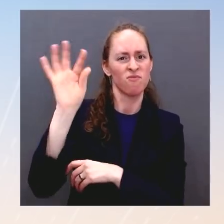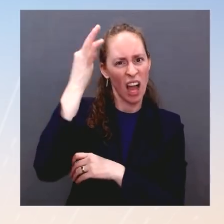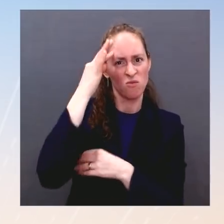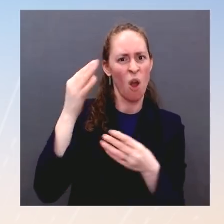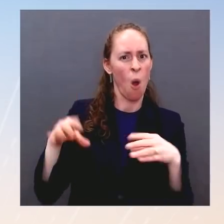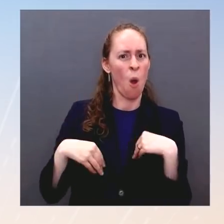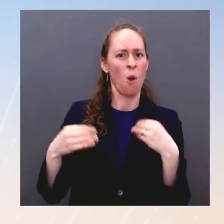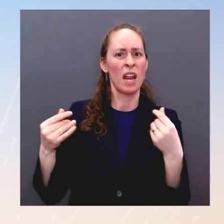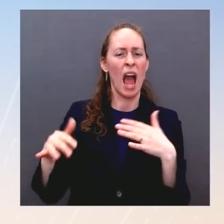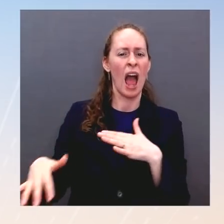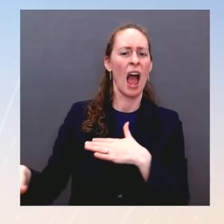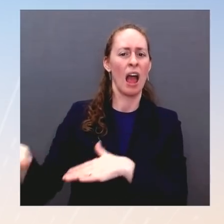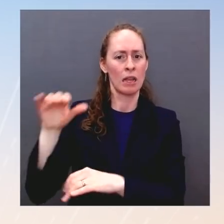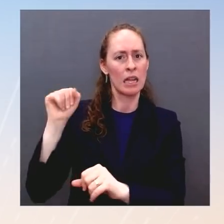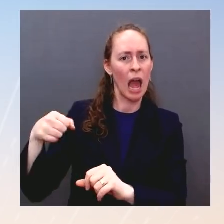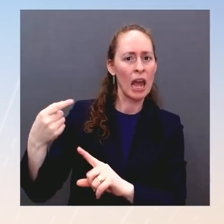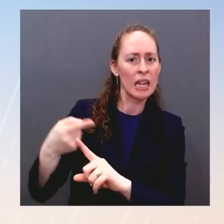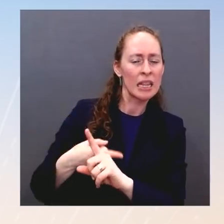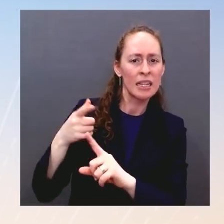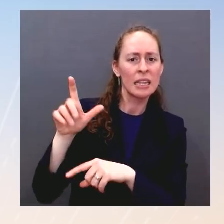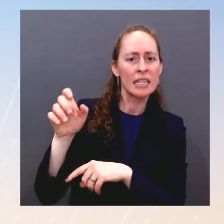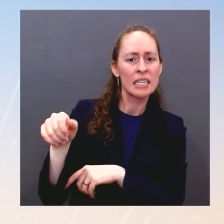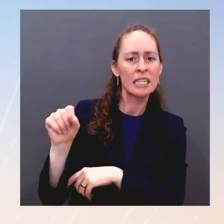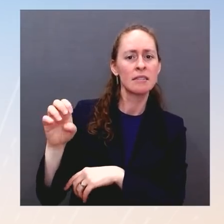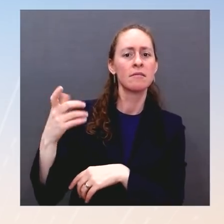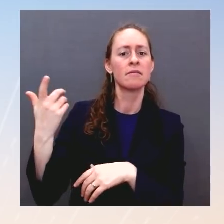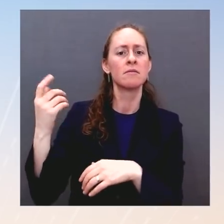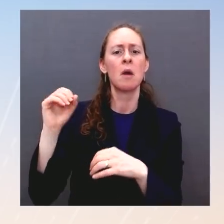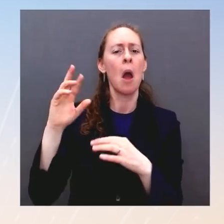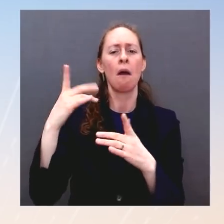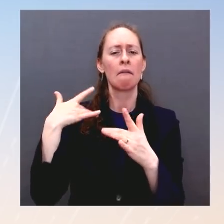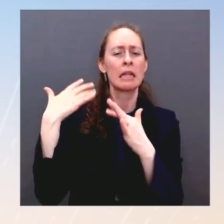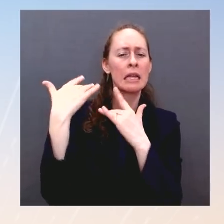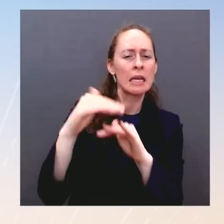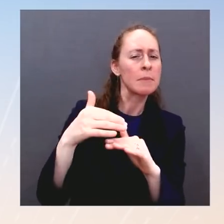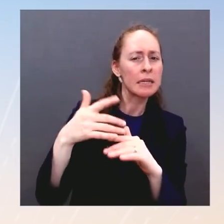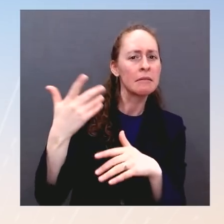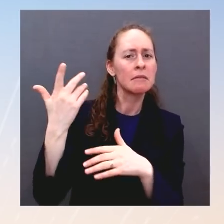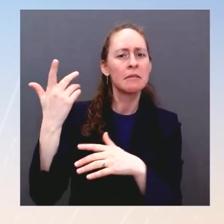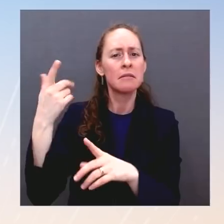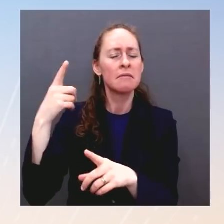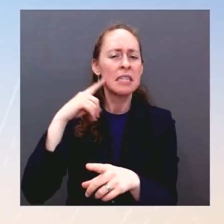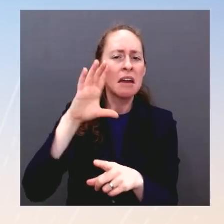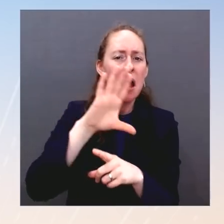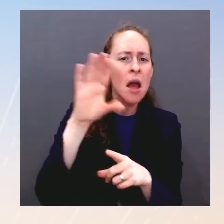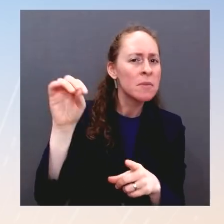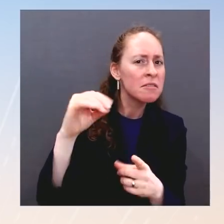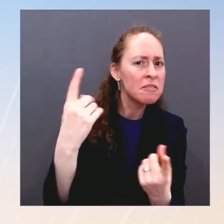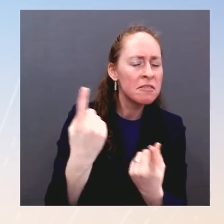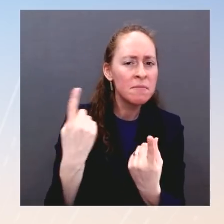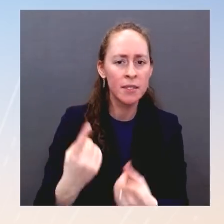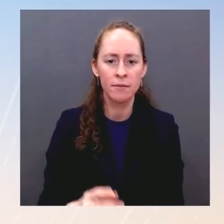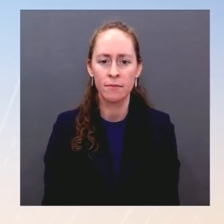is that there are a range of available oil leasing sites that oil companies are not utilizing,